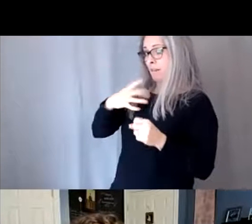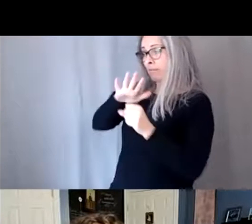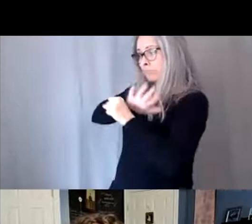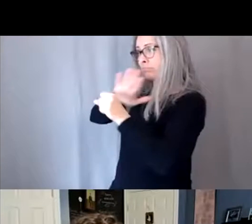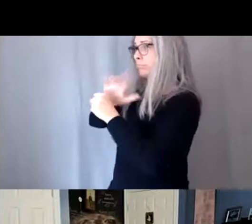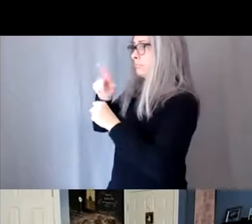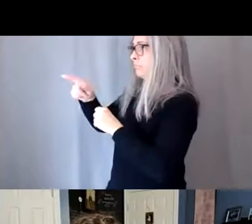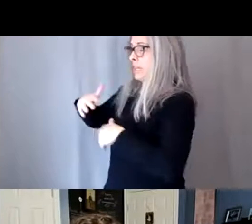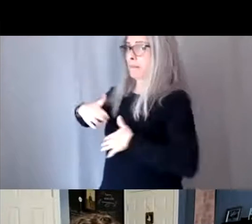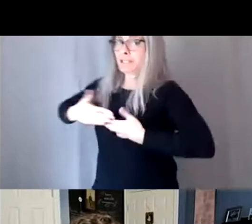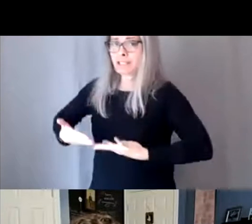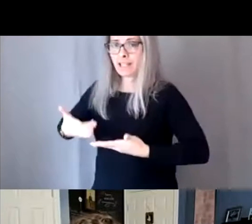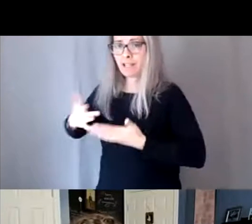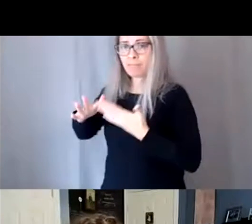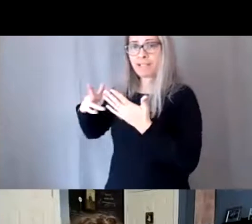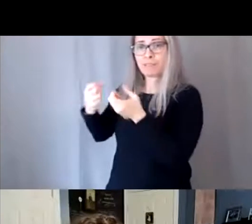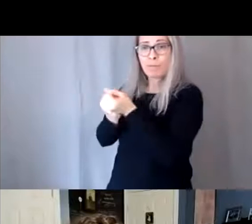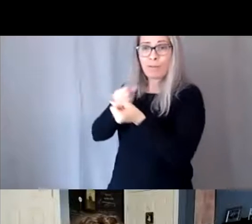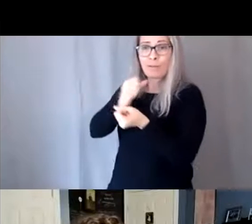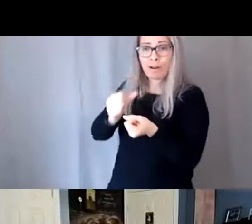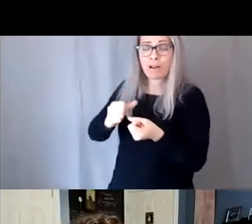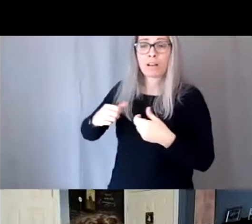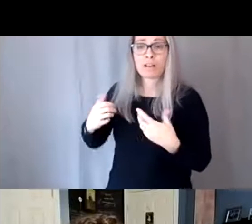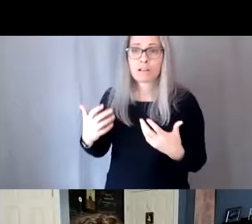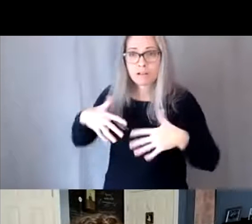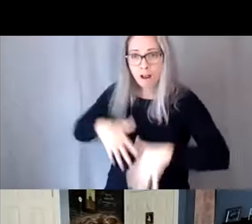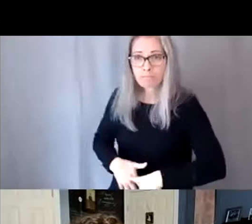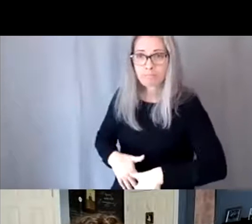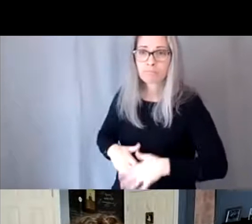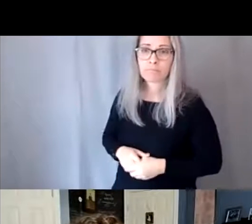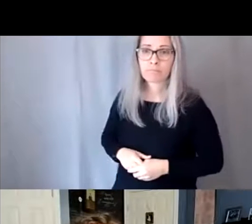genuine client-centeredness then I think